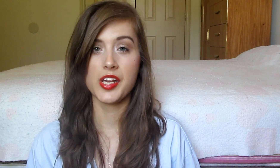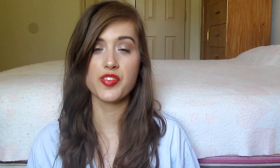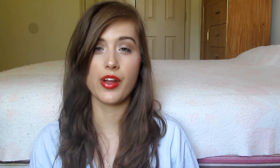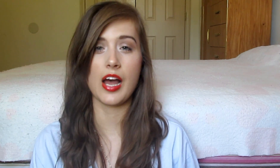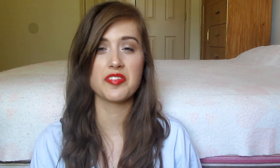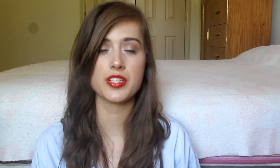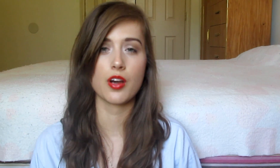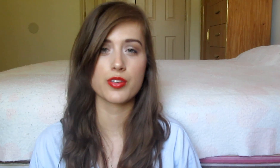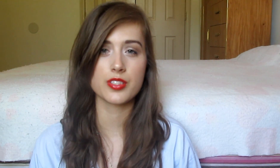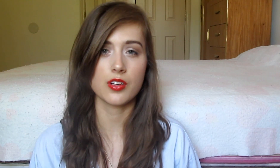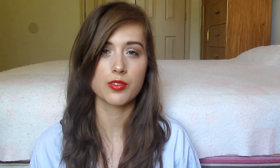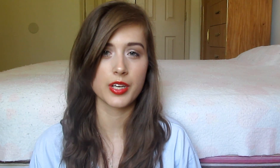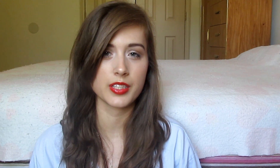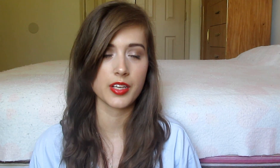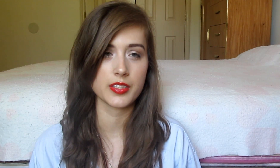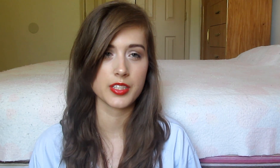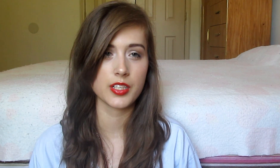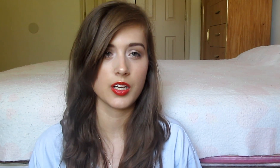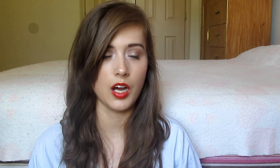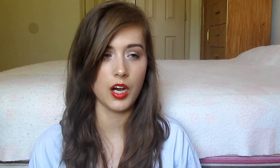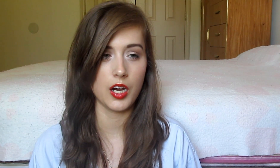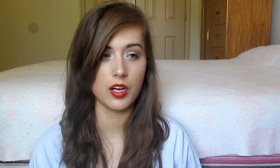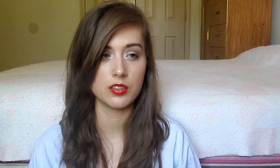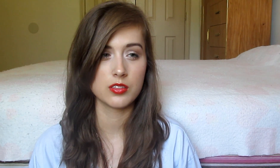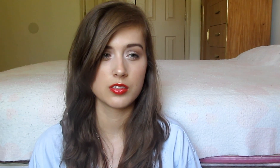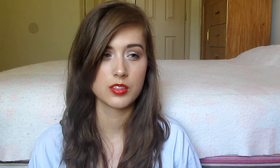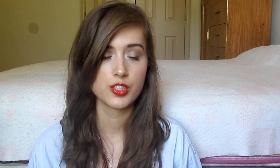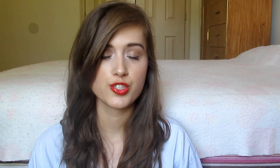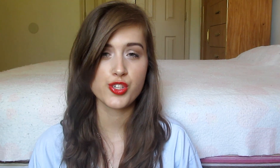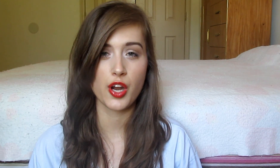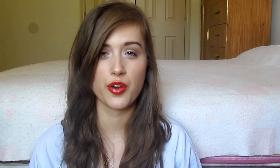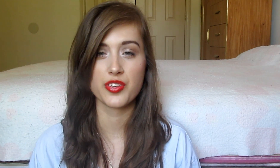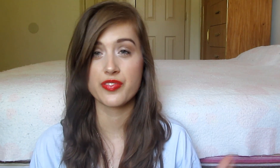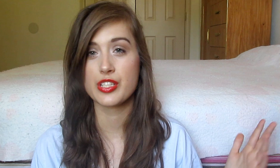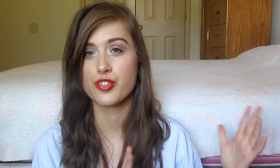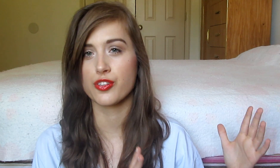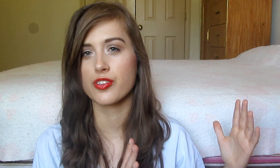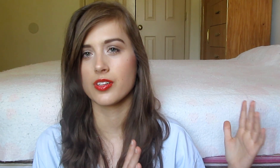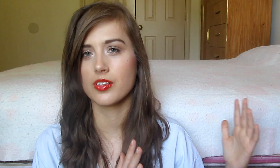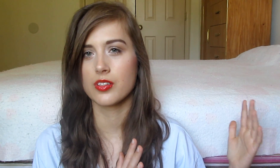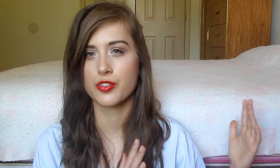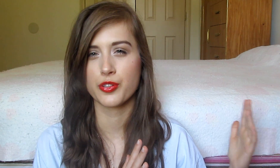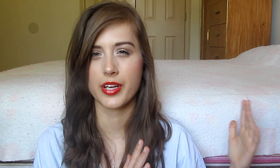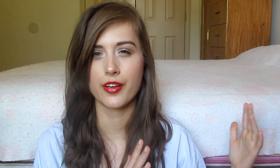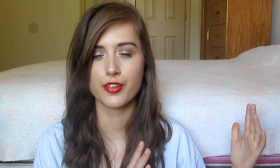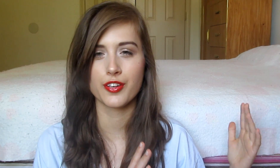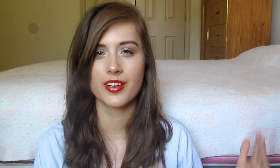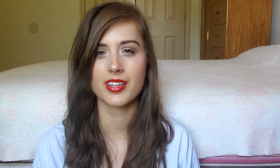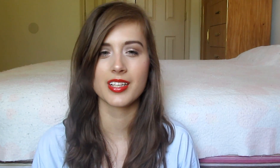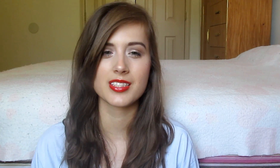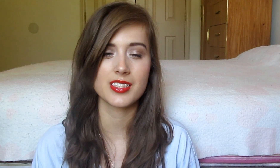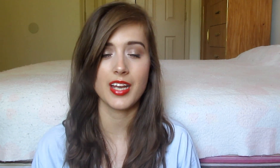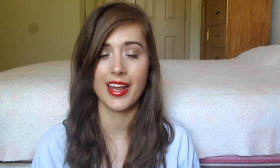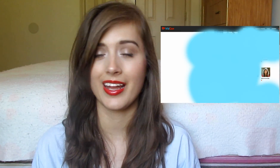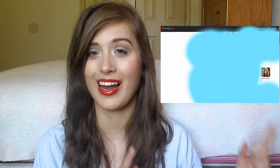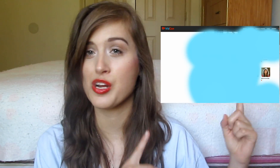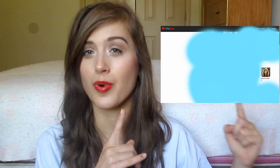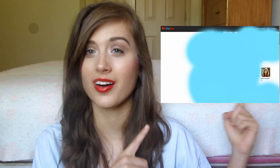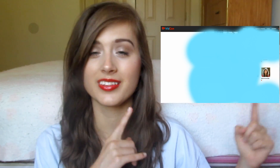If you haven’t noticed already, they did show the featured creator list and I am on